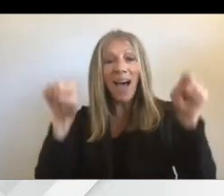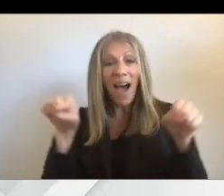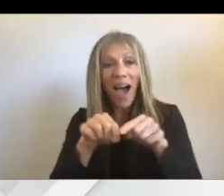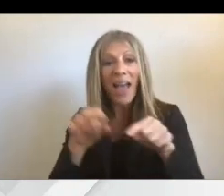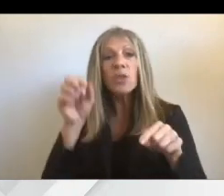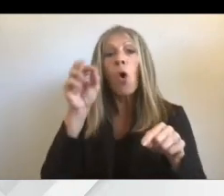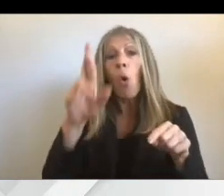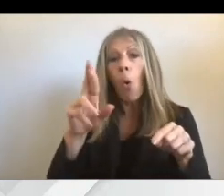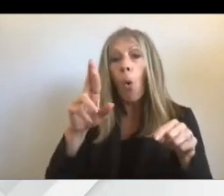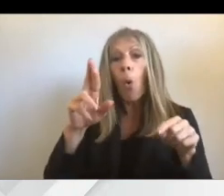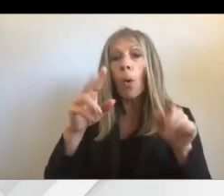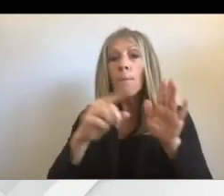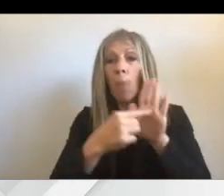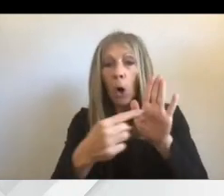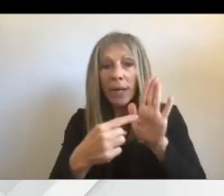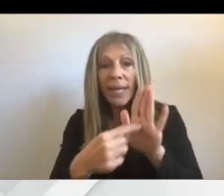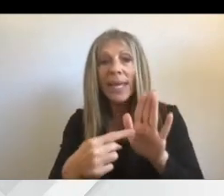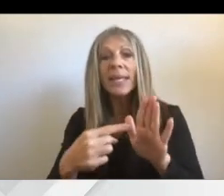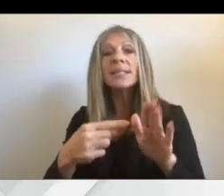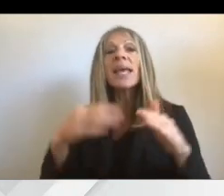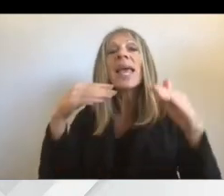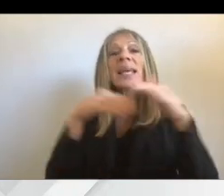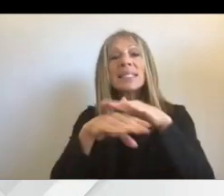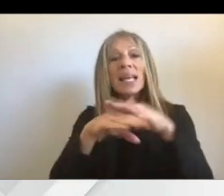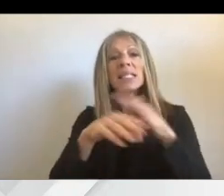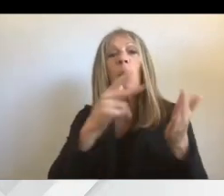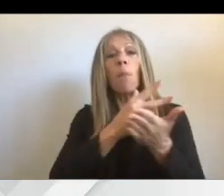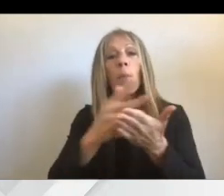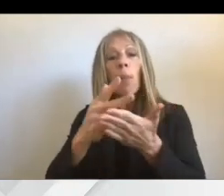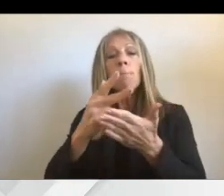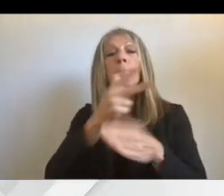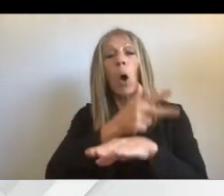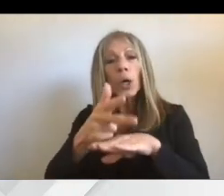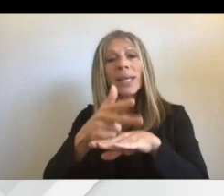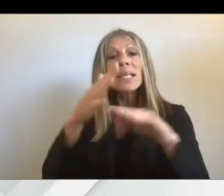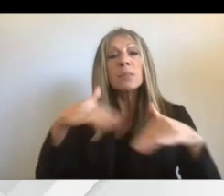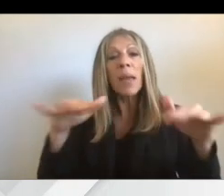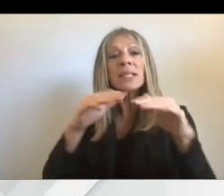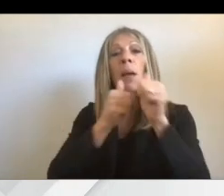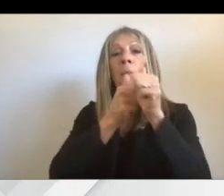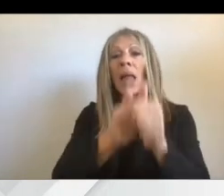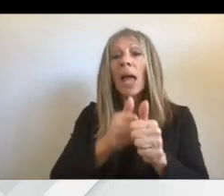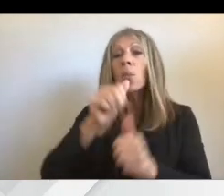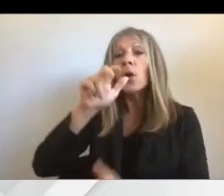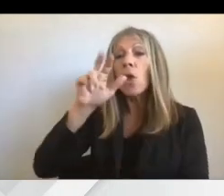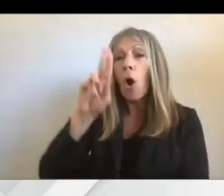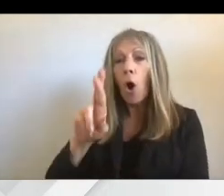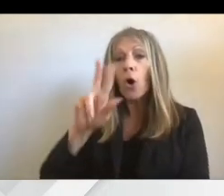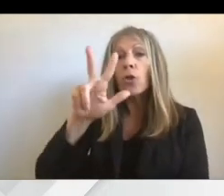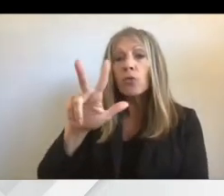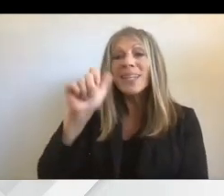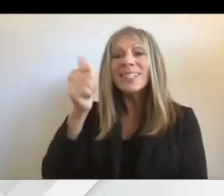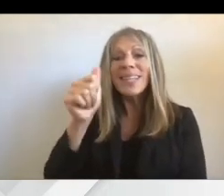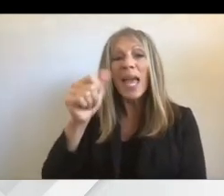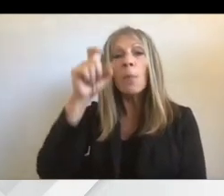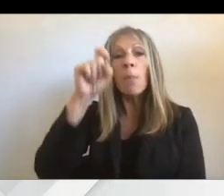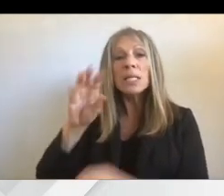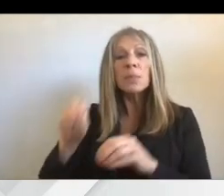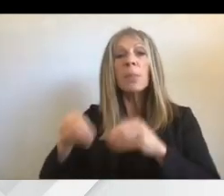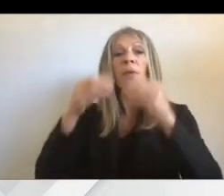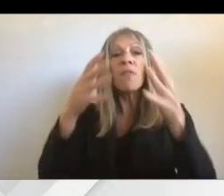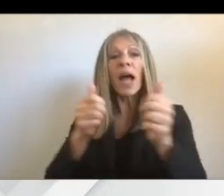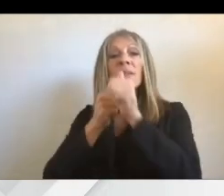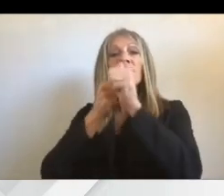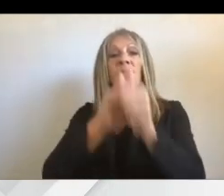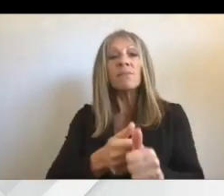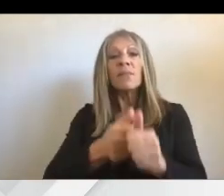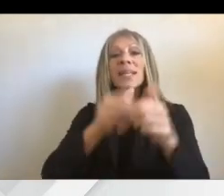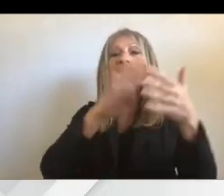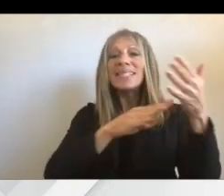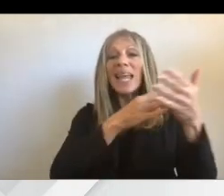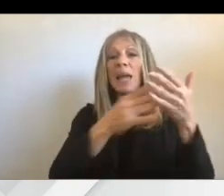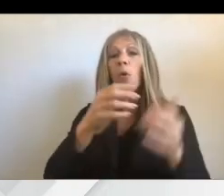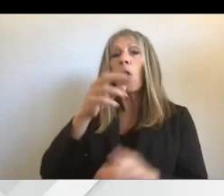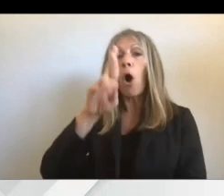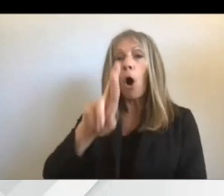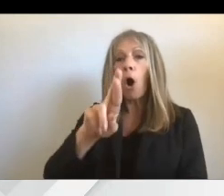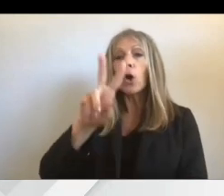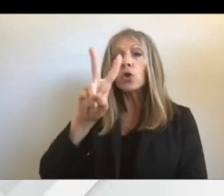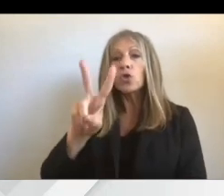spaces complying with R310 must be provided in accordance with table R211. Where parking